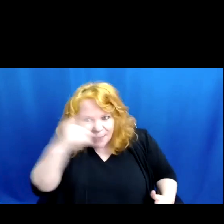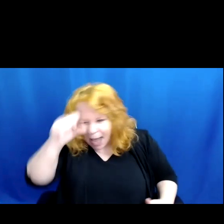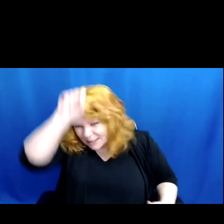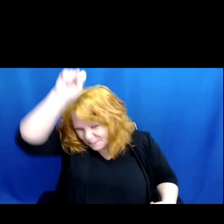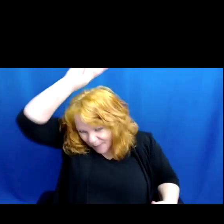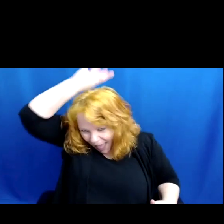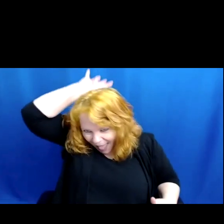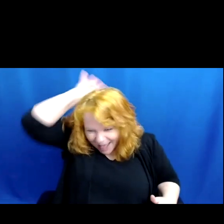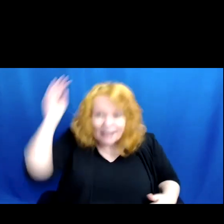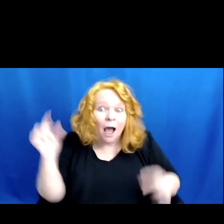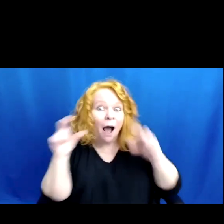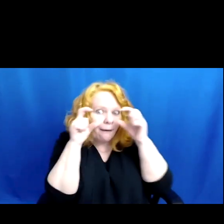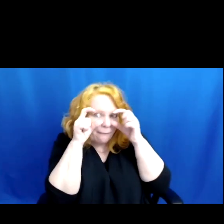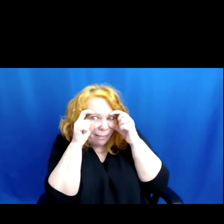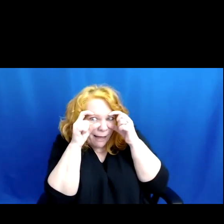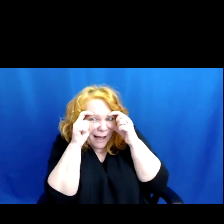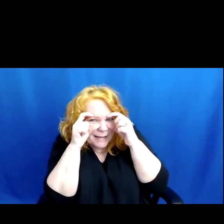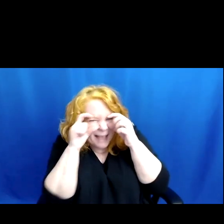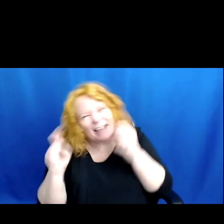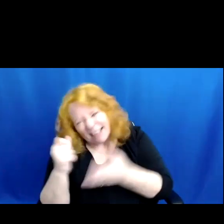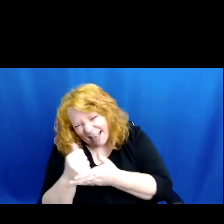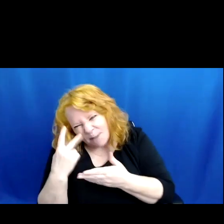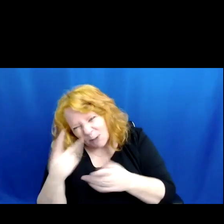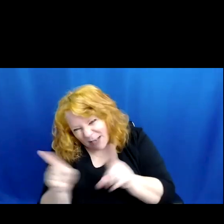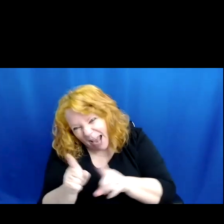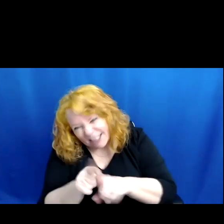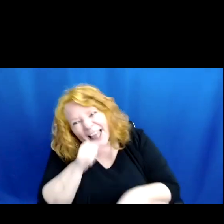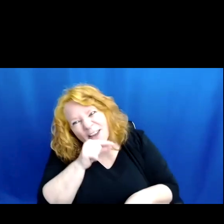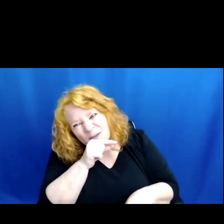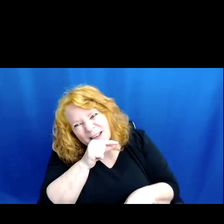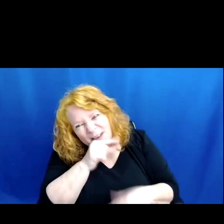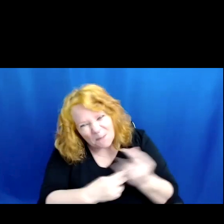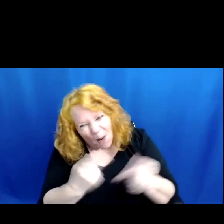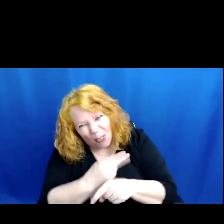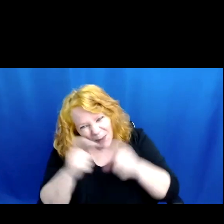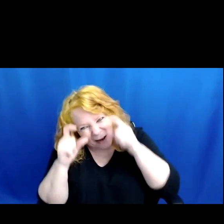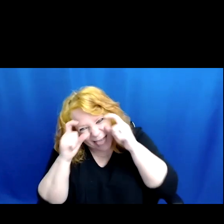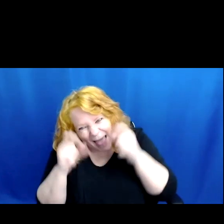Because I need help to see like Gwyn does, we both need glasses and I’ve got little